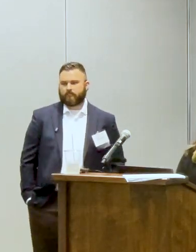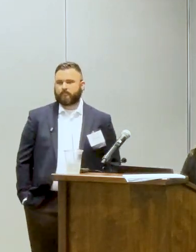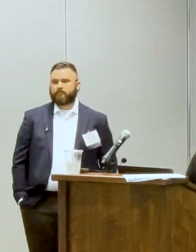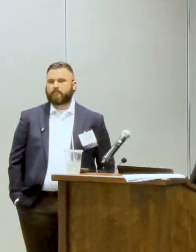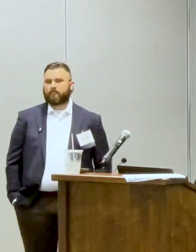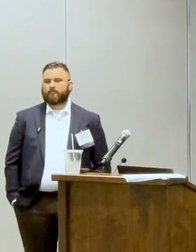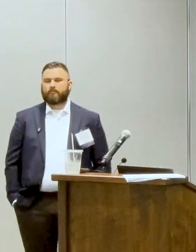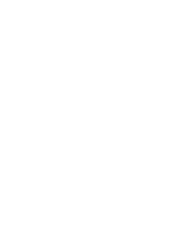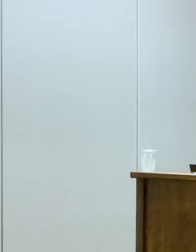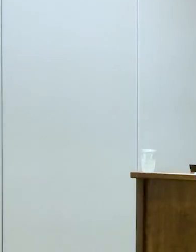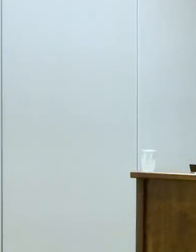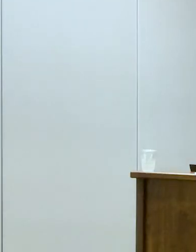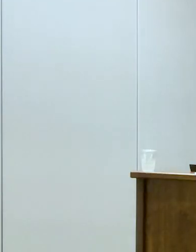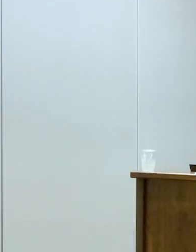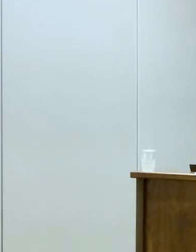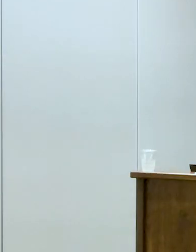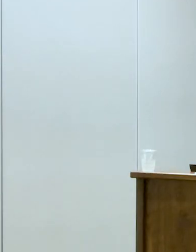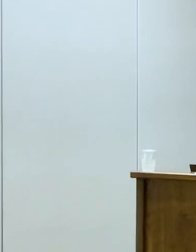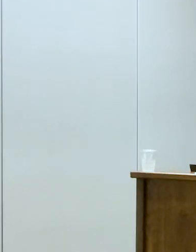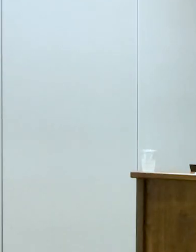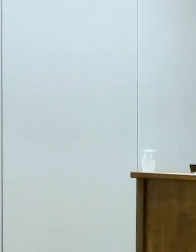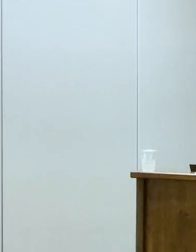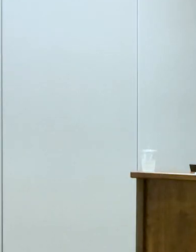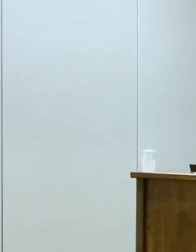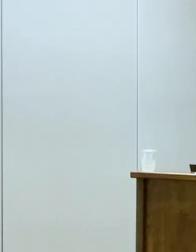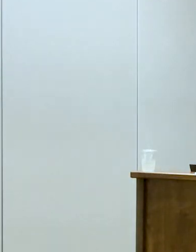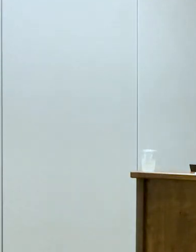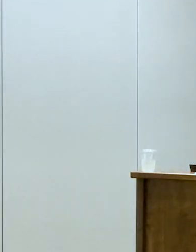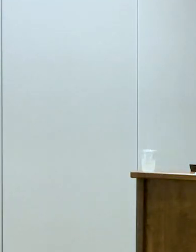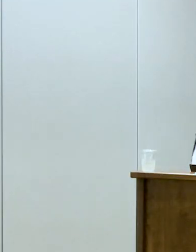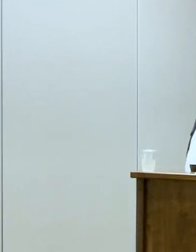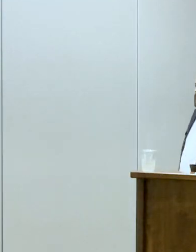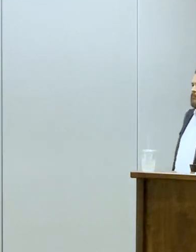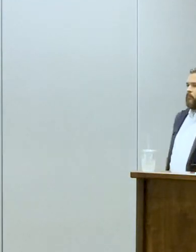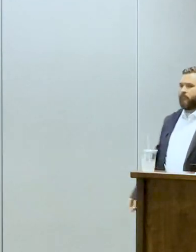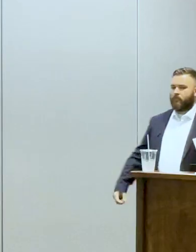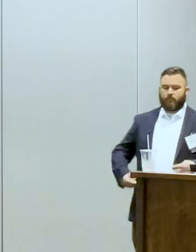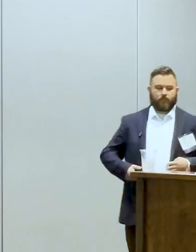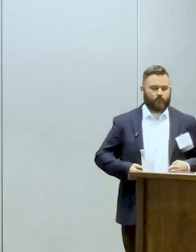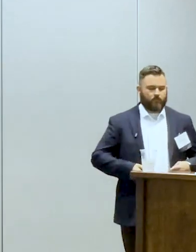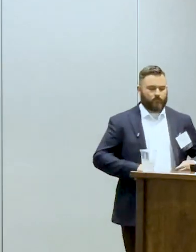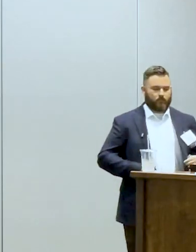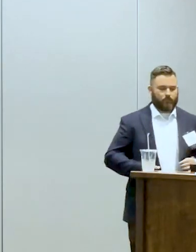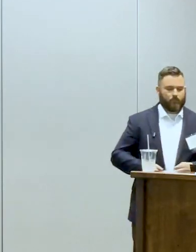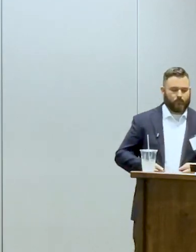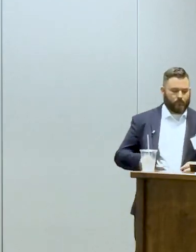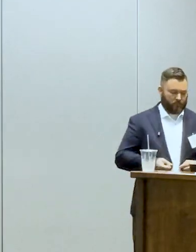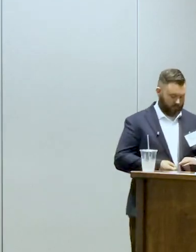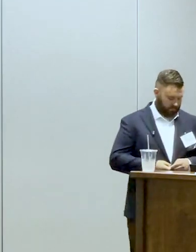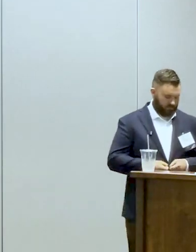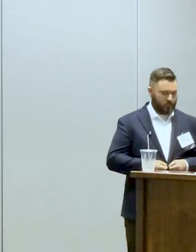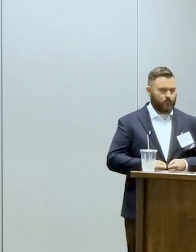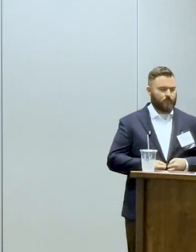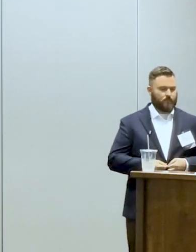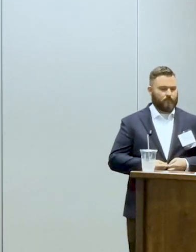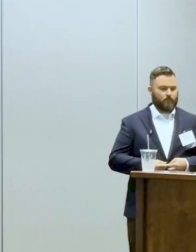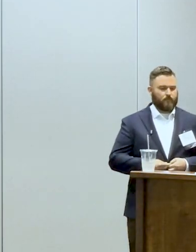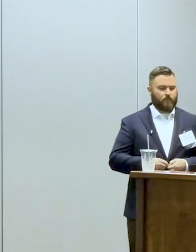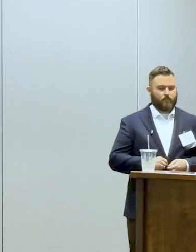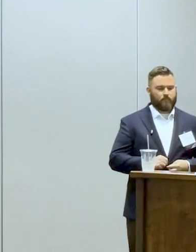Institutions may ensure that digital materials meet accessibility standards, but they fail to create experiences